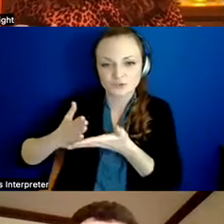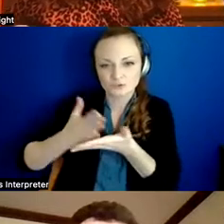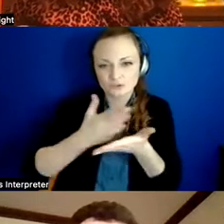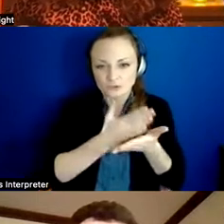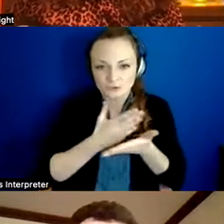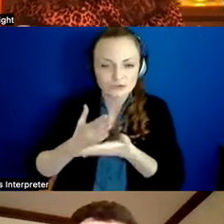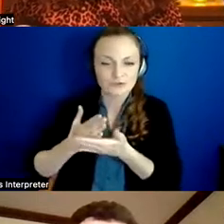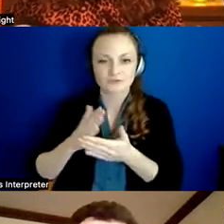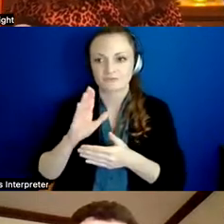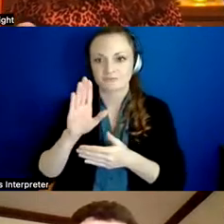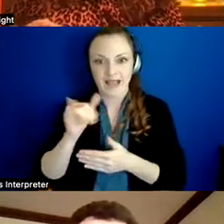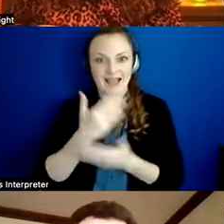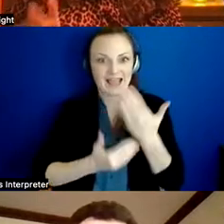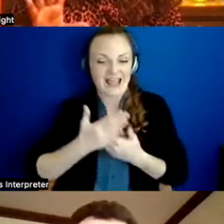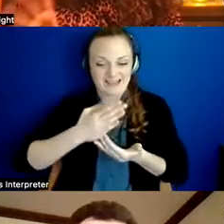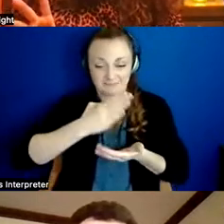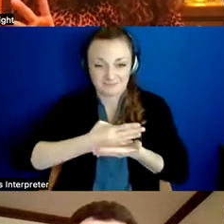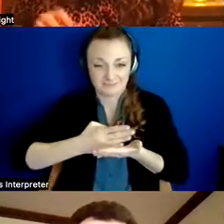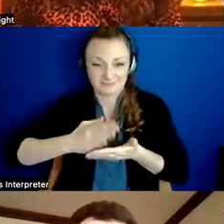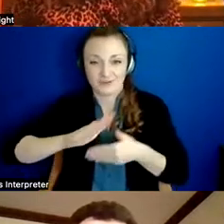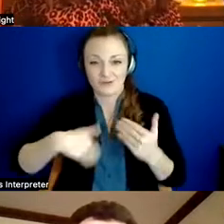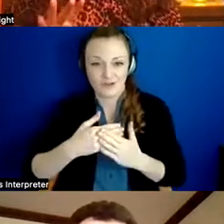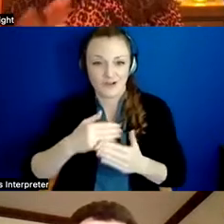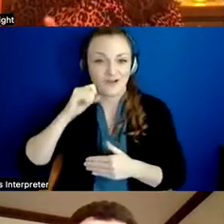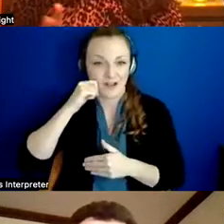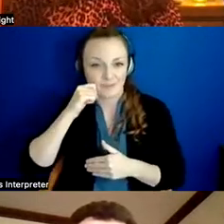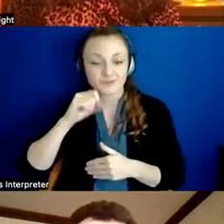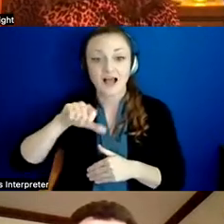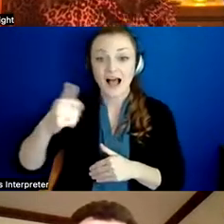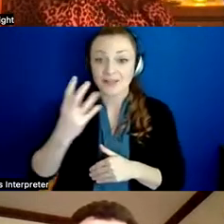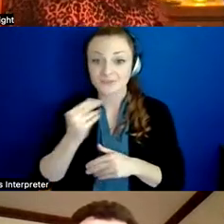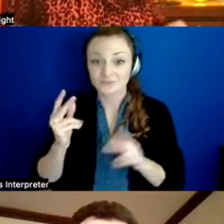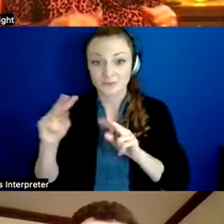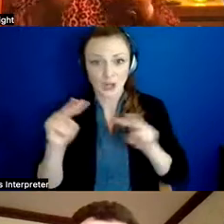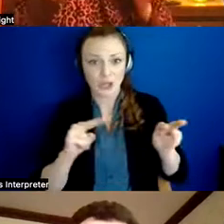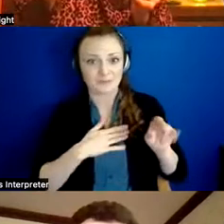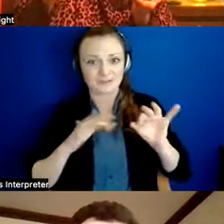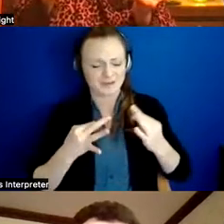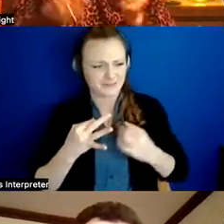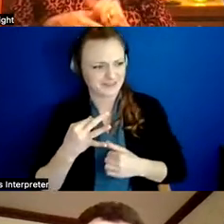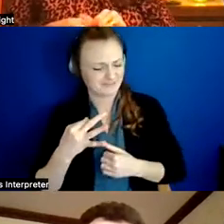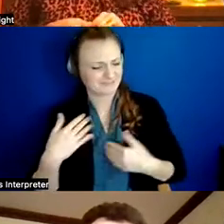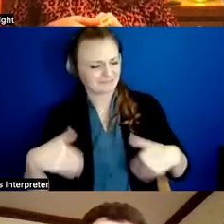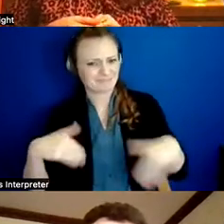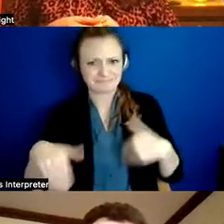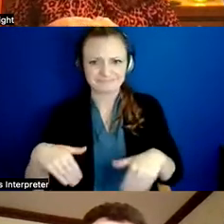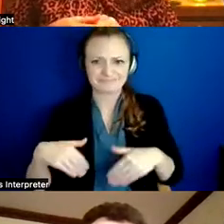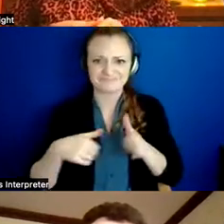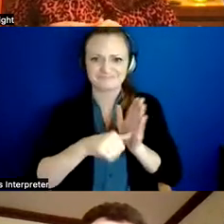don't you have a food processor, and i'm like I have a food processor. 19:36:28 But this is what we do in our family. and We take the walnuts to. this is my kid's